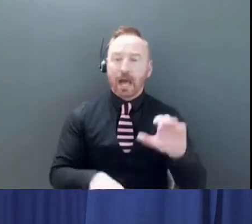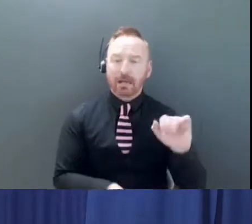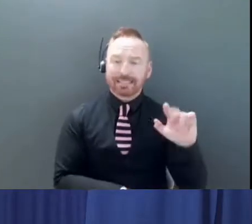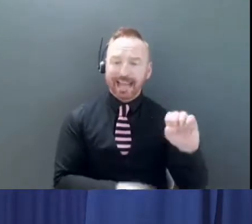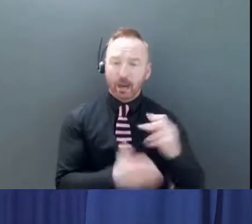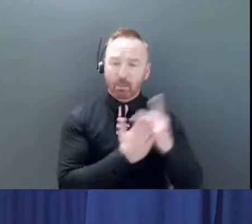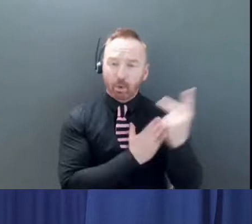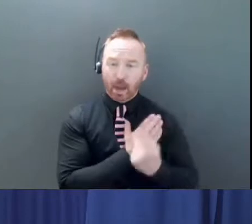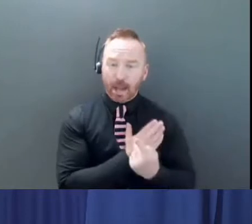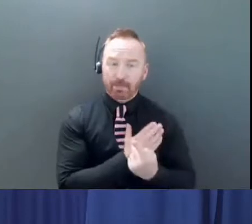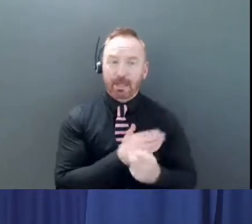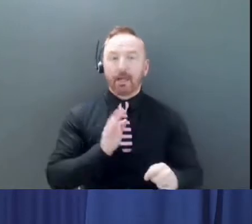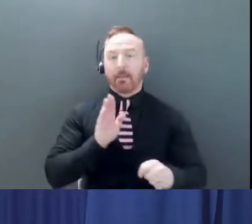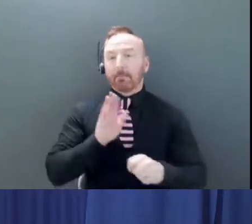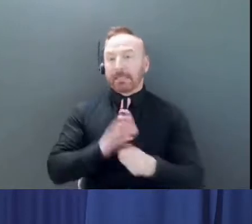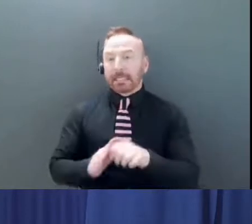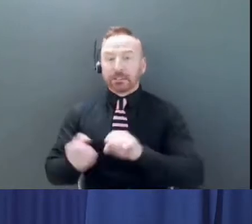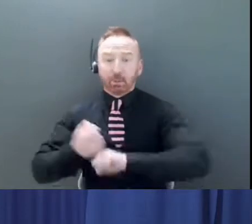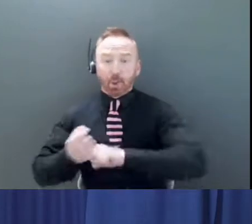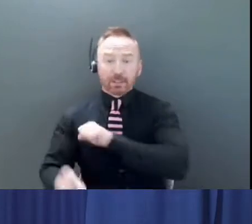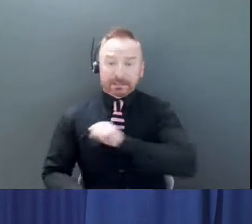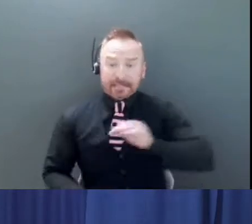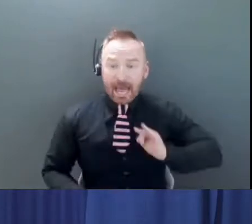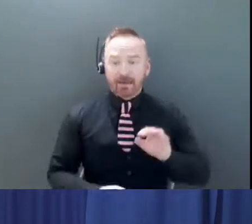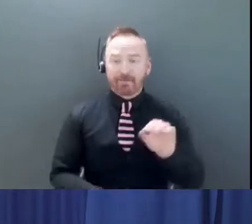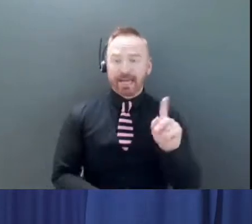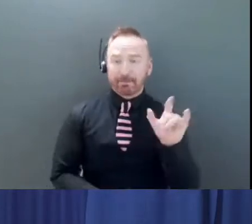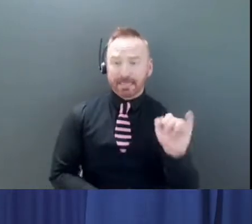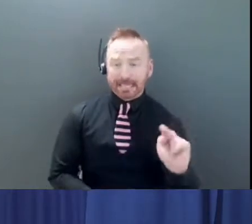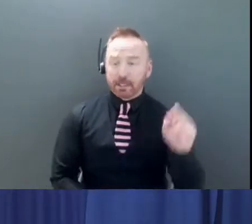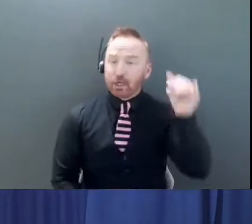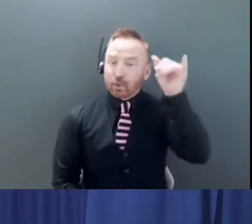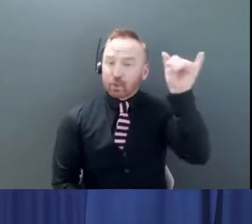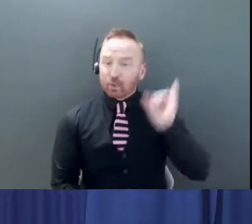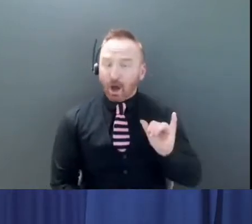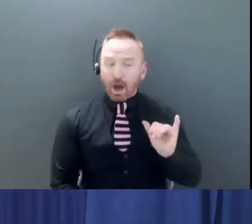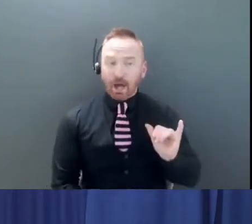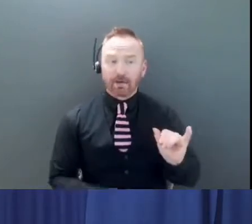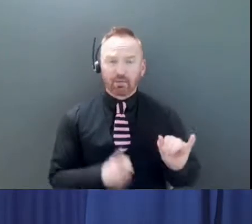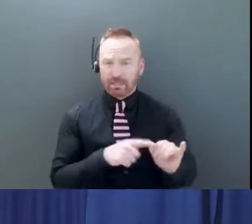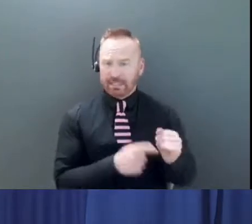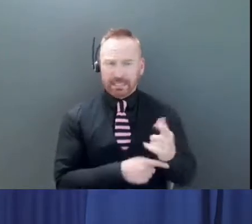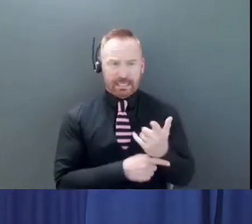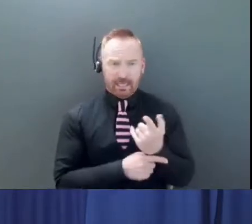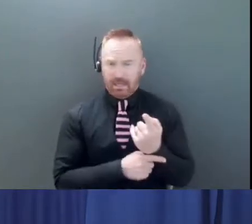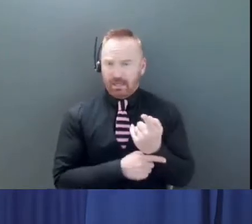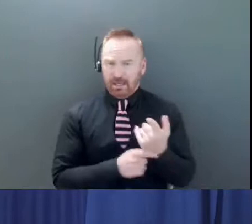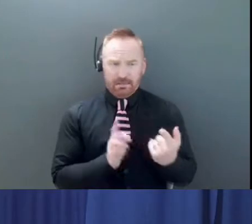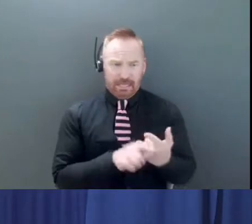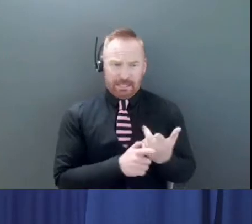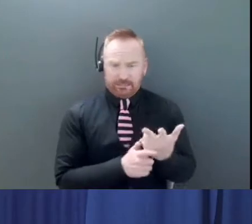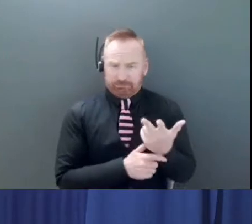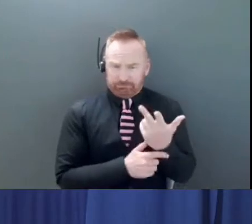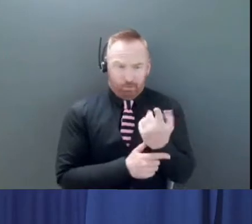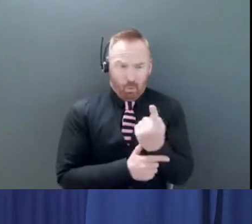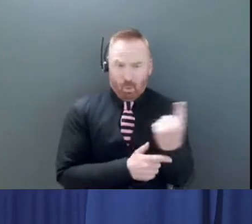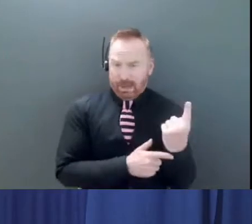the few jurisdictions to keep K to 12 schools open operating